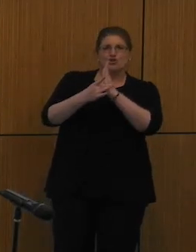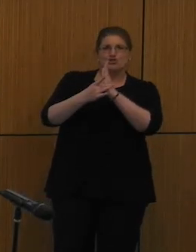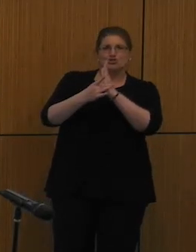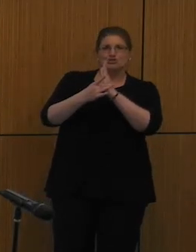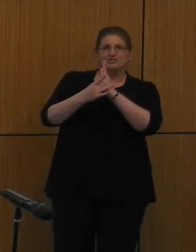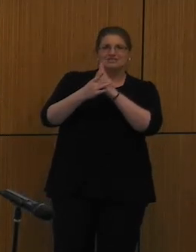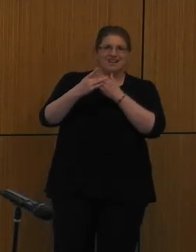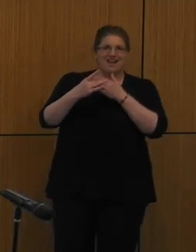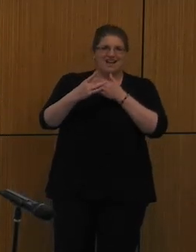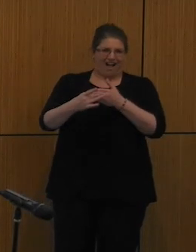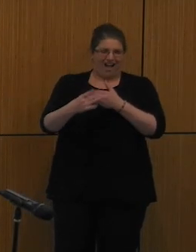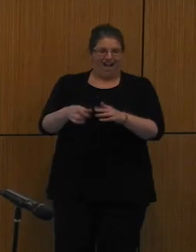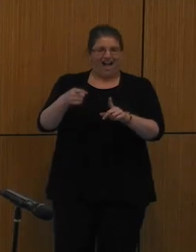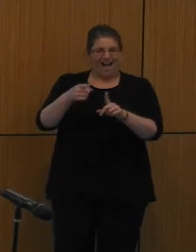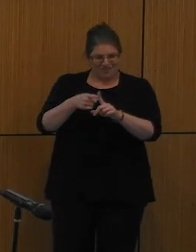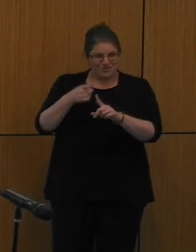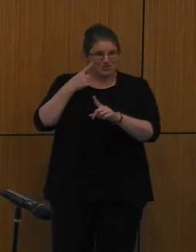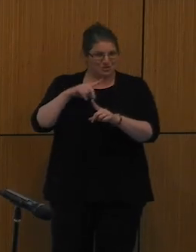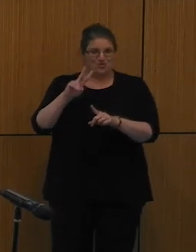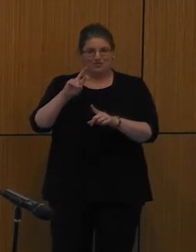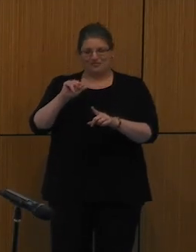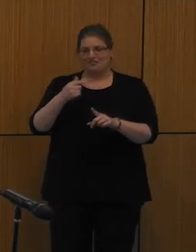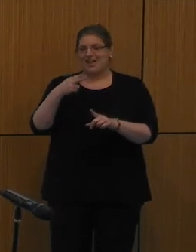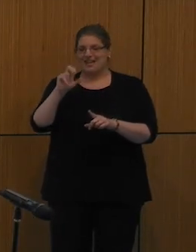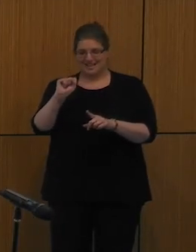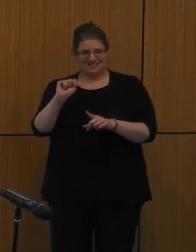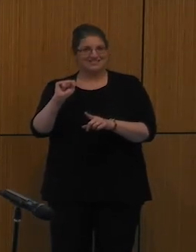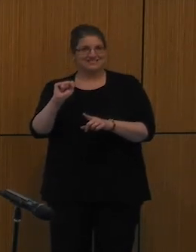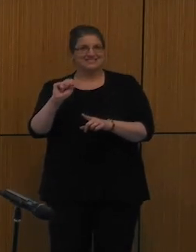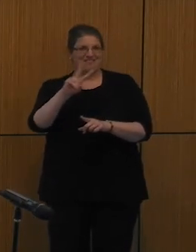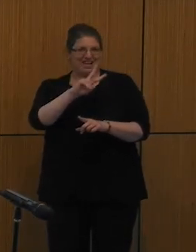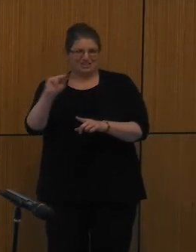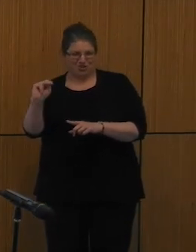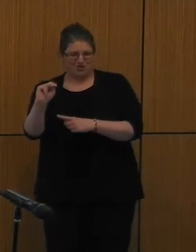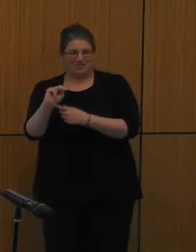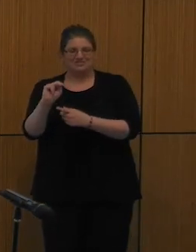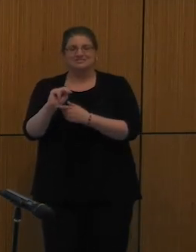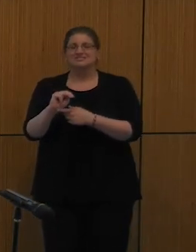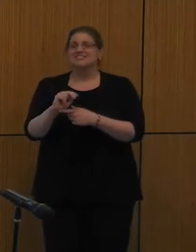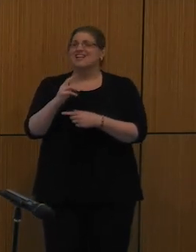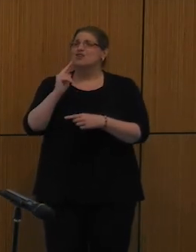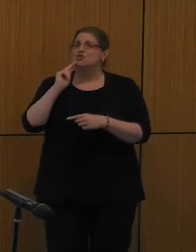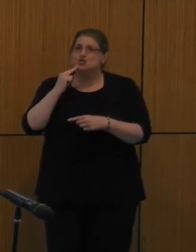But now there is one for your vagus nerve. There's an article about nutrients to support it. Look at this.